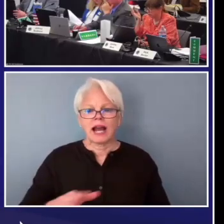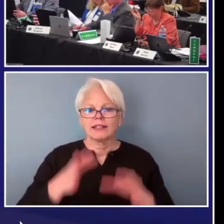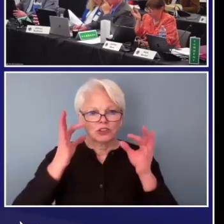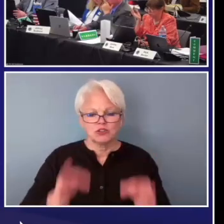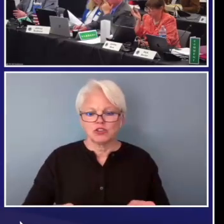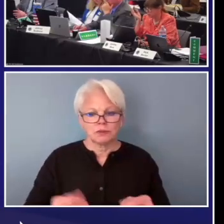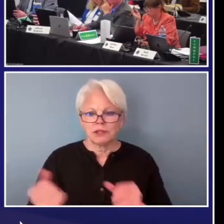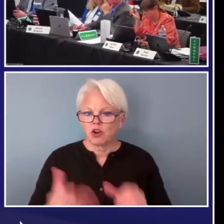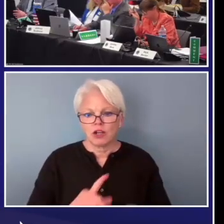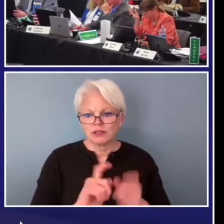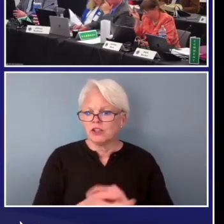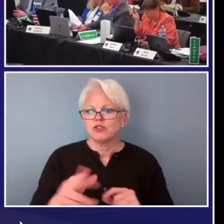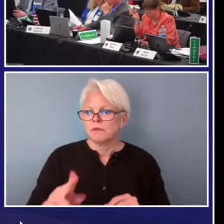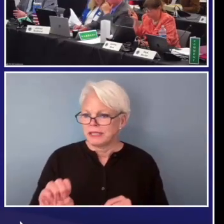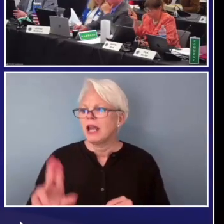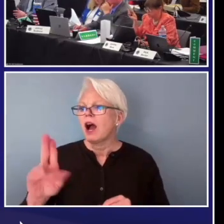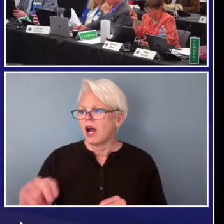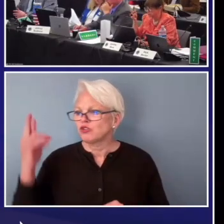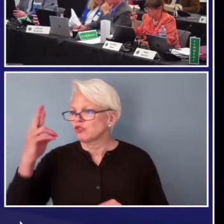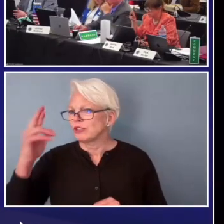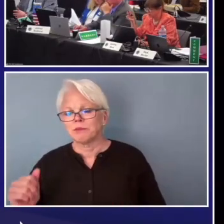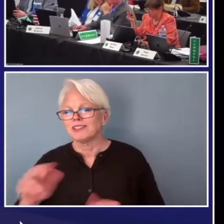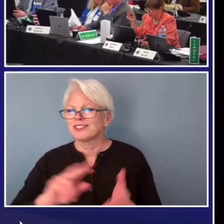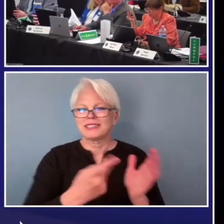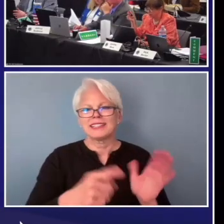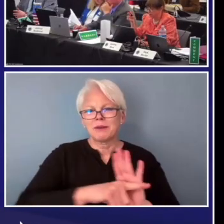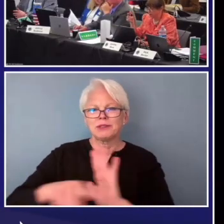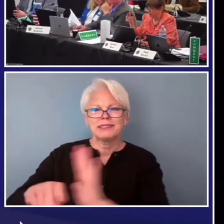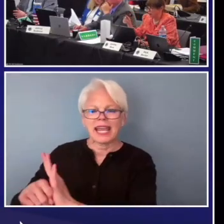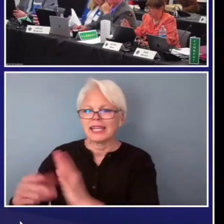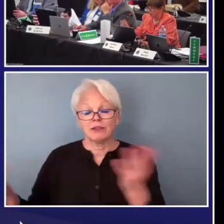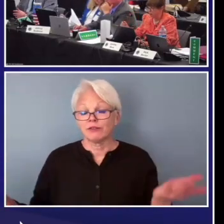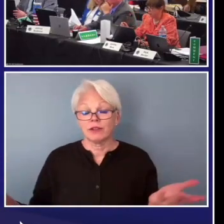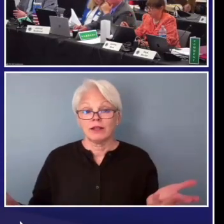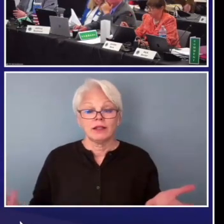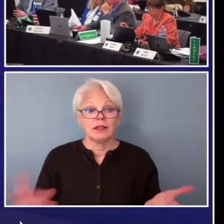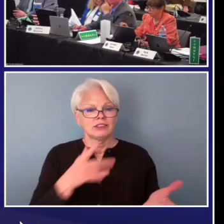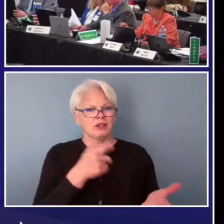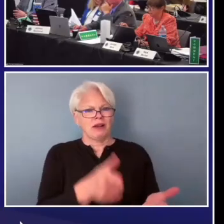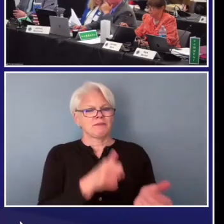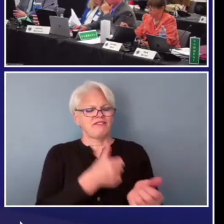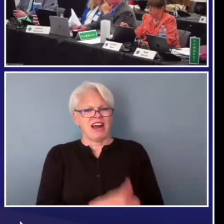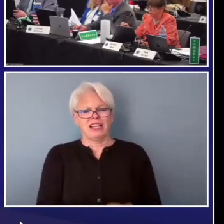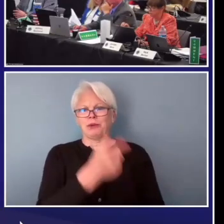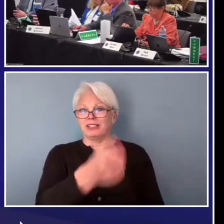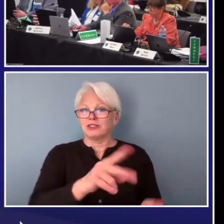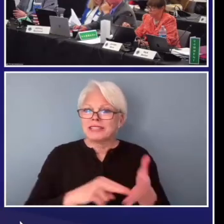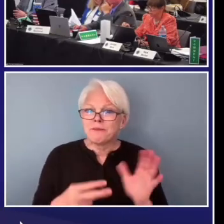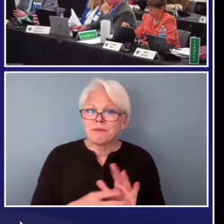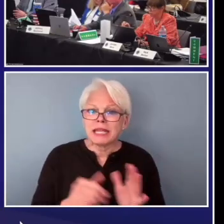to be unreasonable. So it's sort of a double negative there. And I'm not following. Are you saying that if there's a withdrawal revocation,